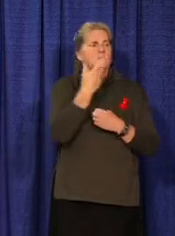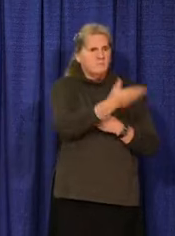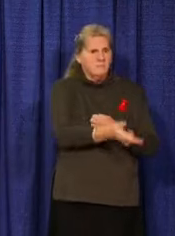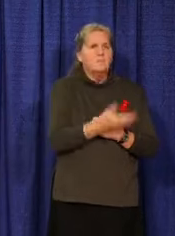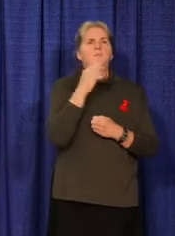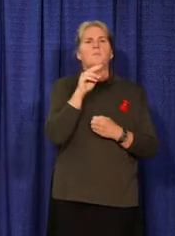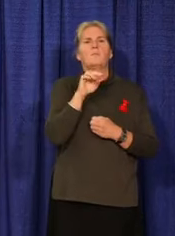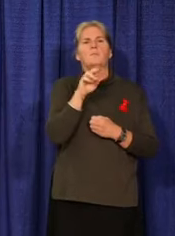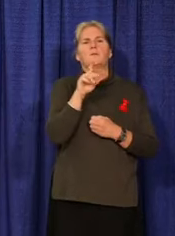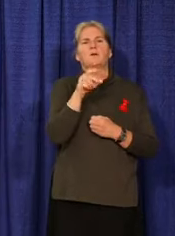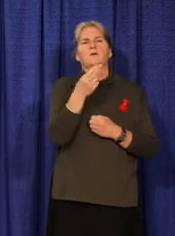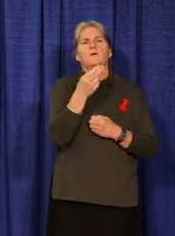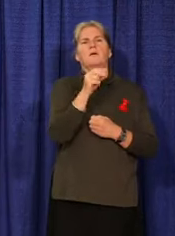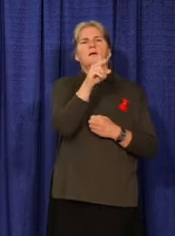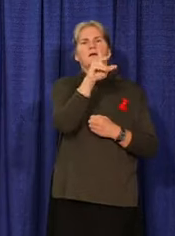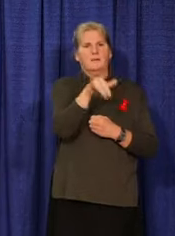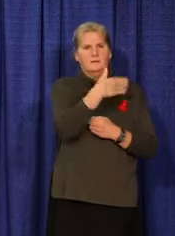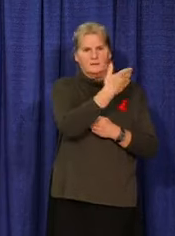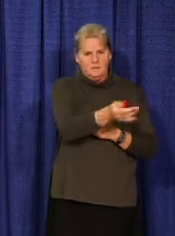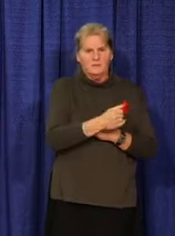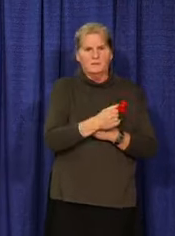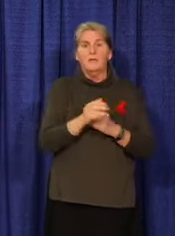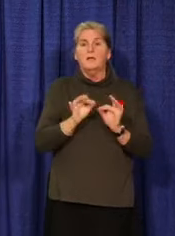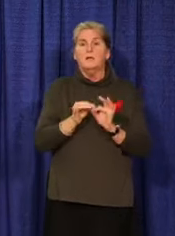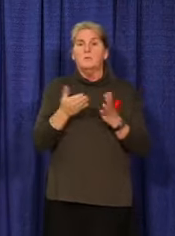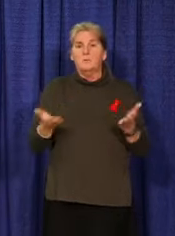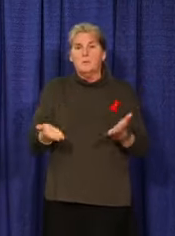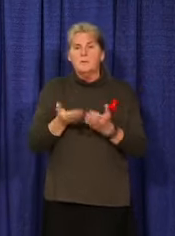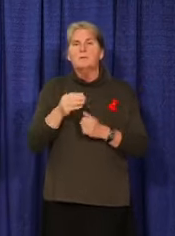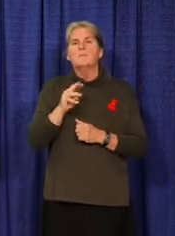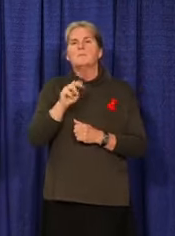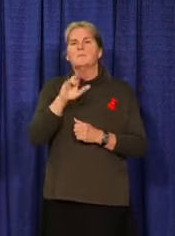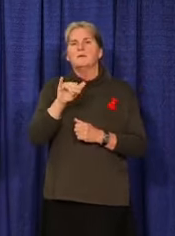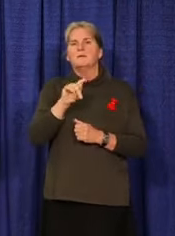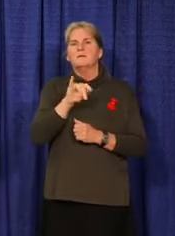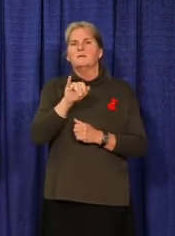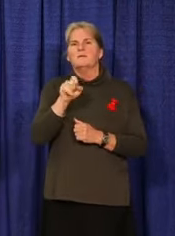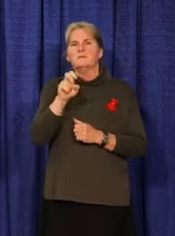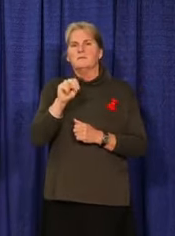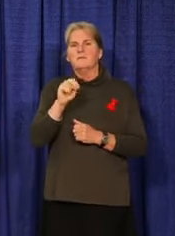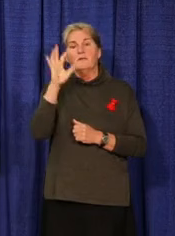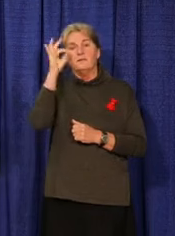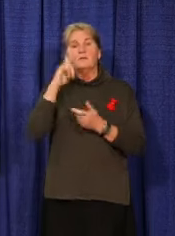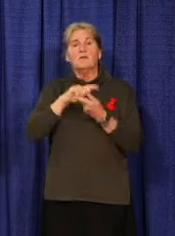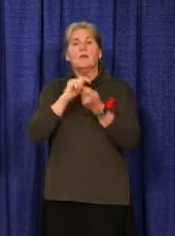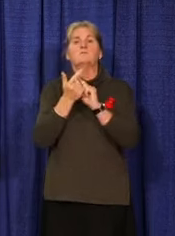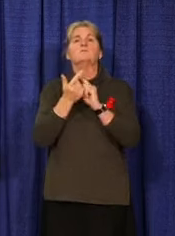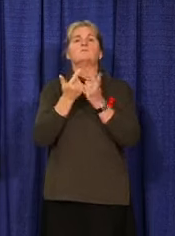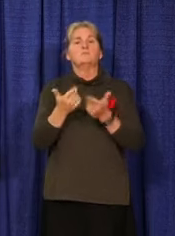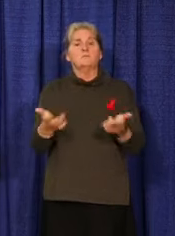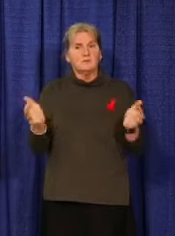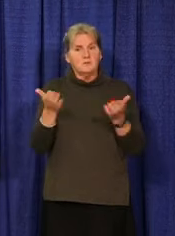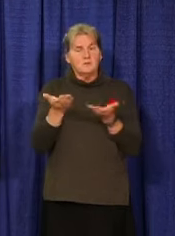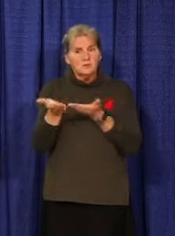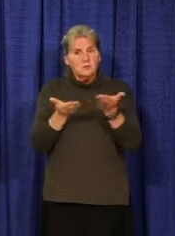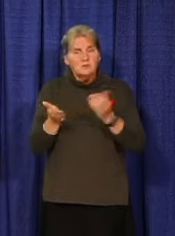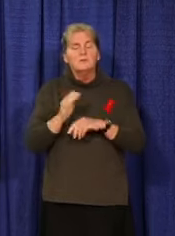health Dr Brendan Hanley. Our sign language interpretation is provided by Mary Tiessen and Andre Bourcier from the French language services directorate